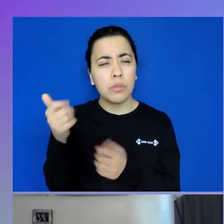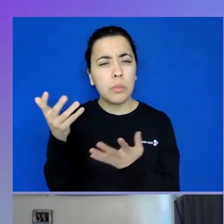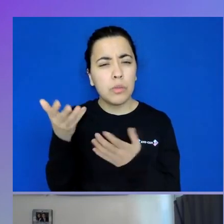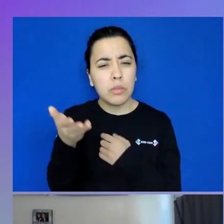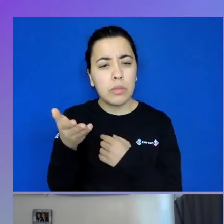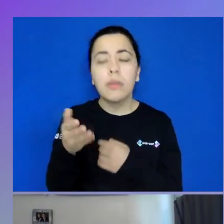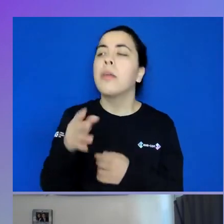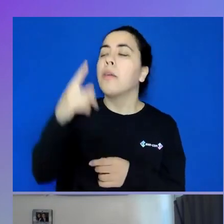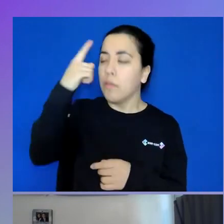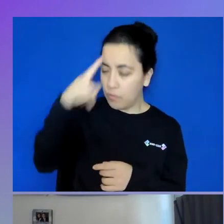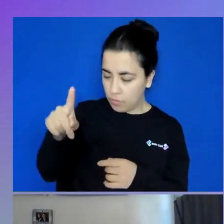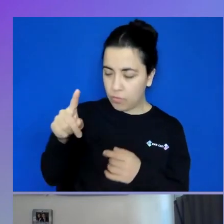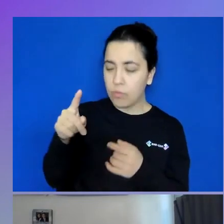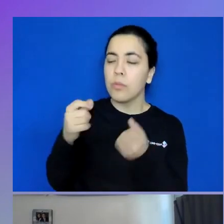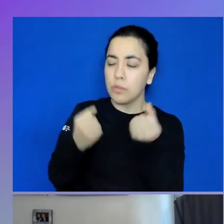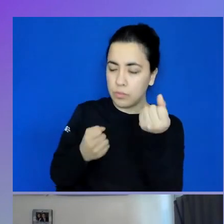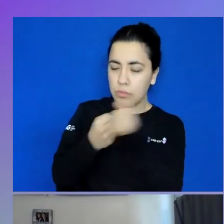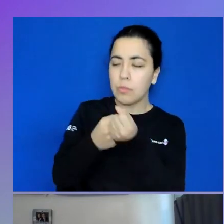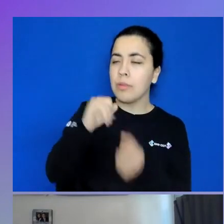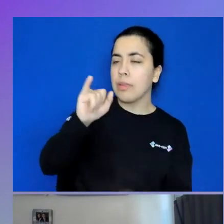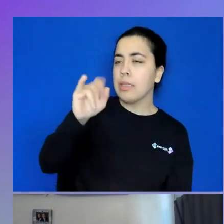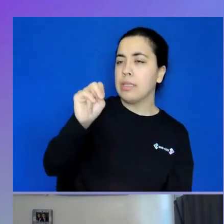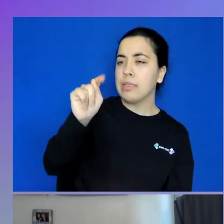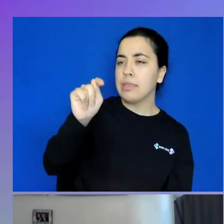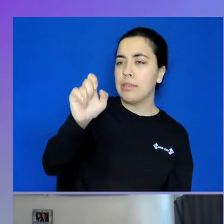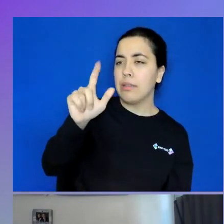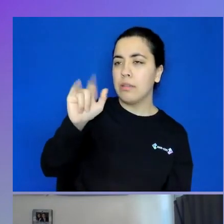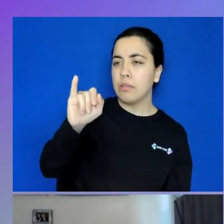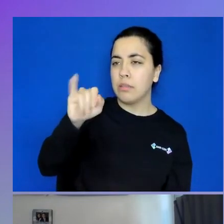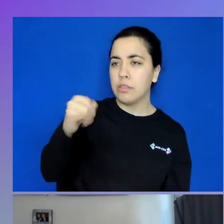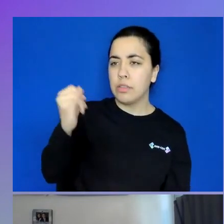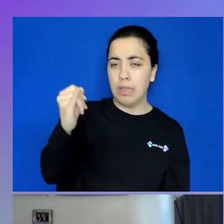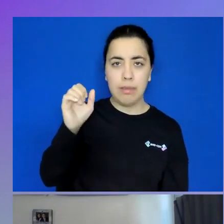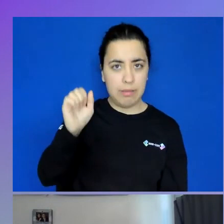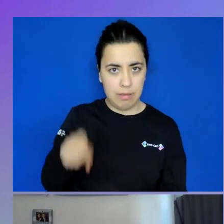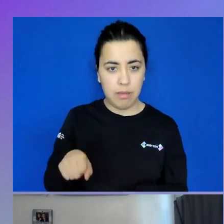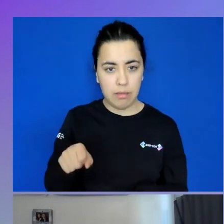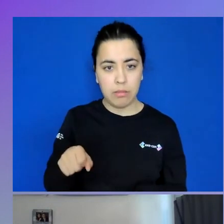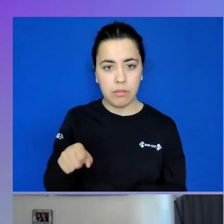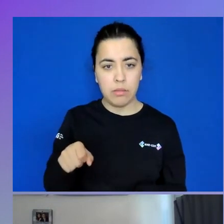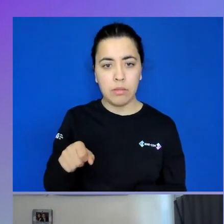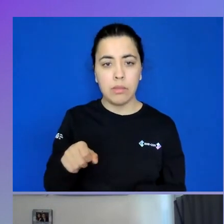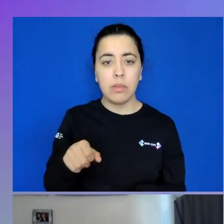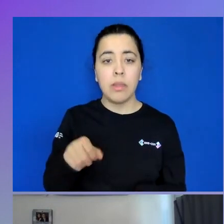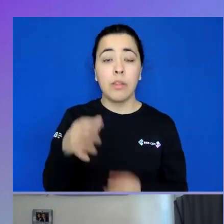yesterday. Um, that the free plugin is only for VS code.